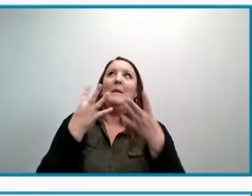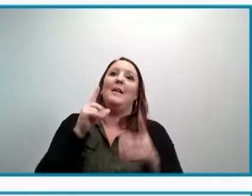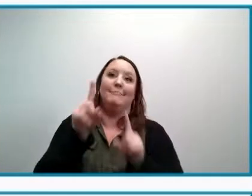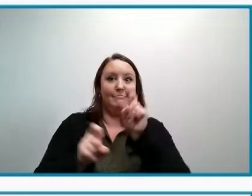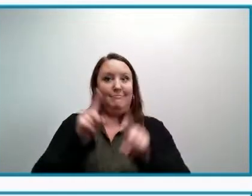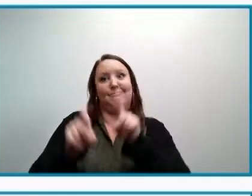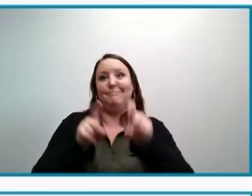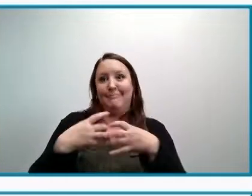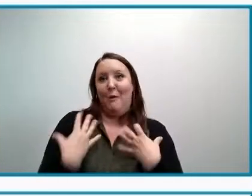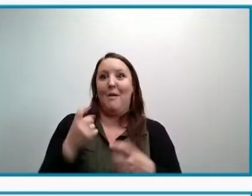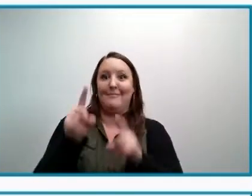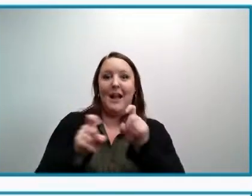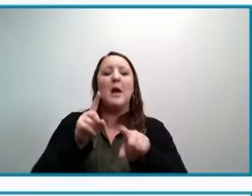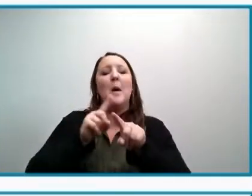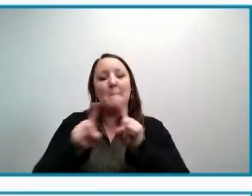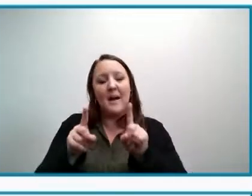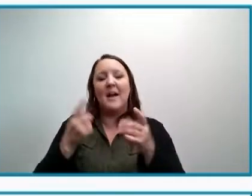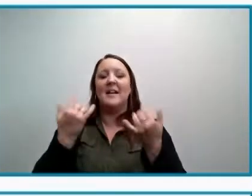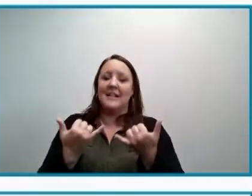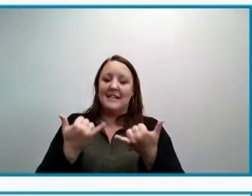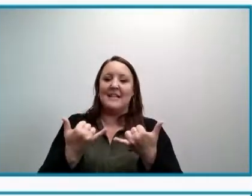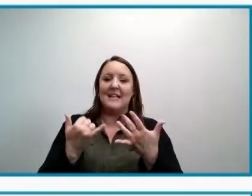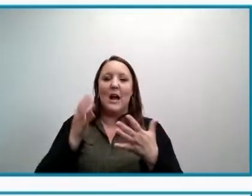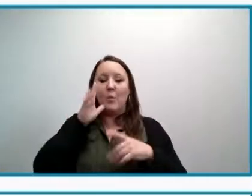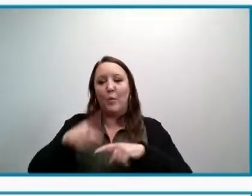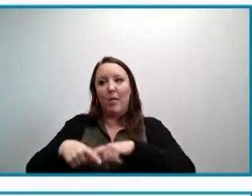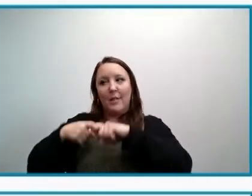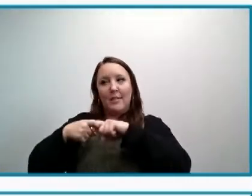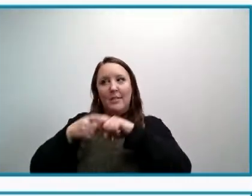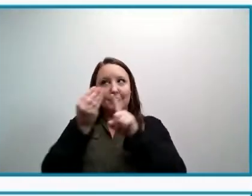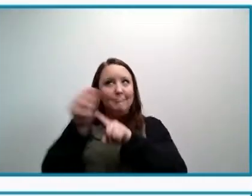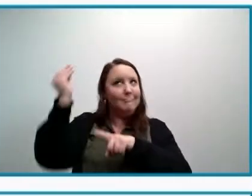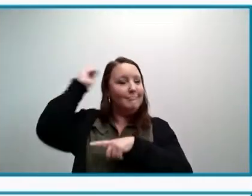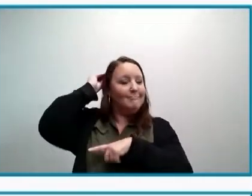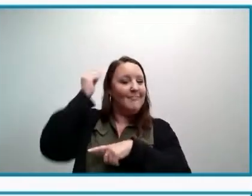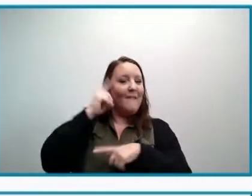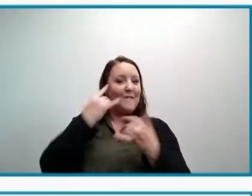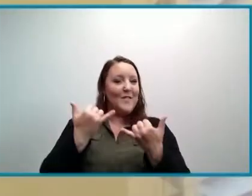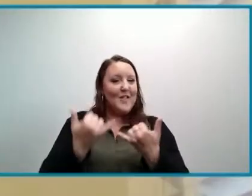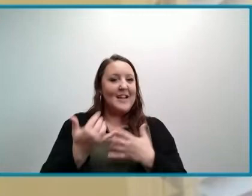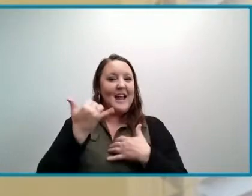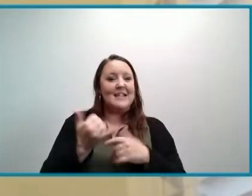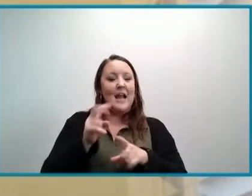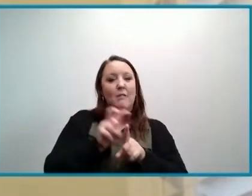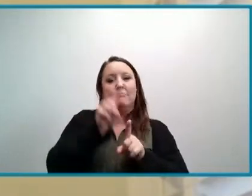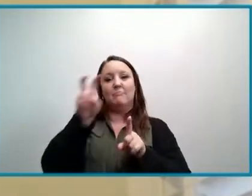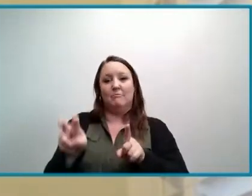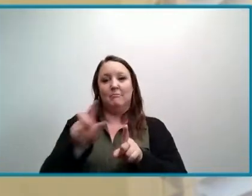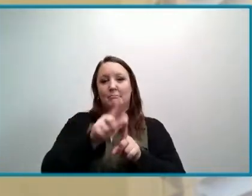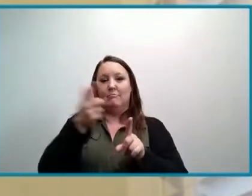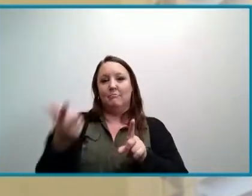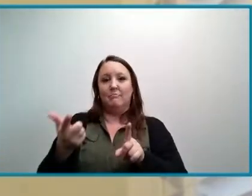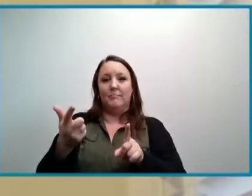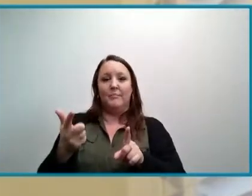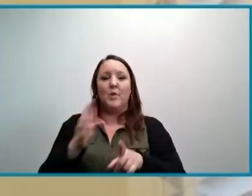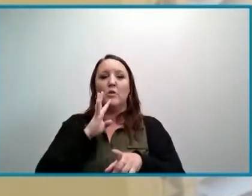but I'm going to put them in my pocket for now. I'd love to hop over to talk to Charlie and Sakate.